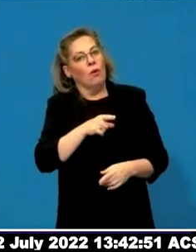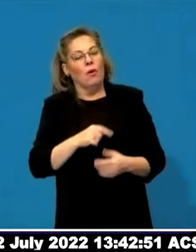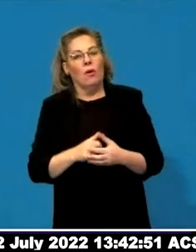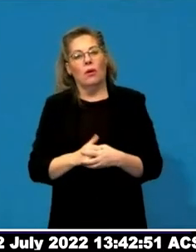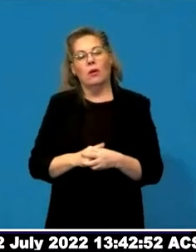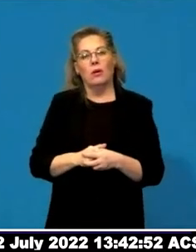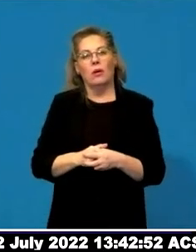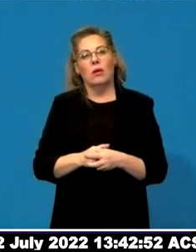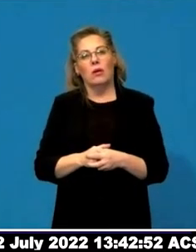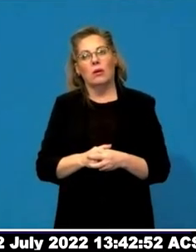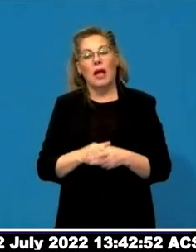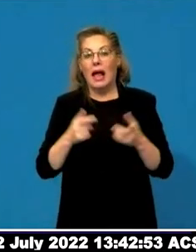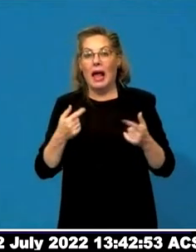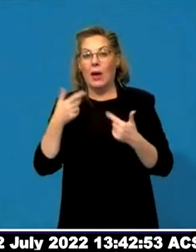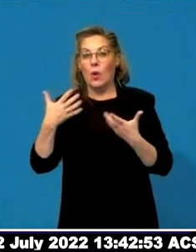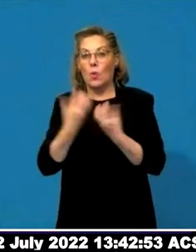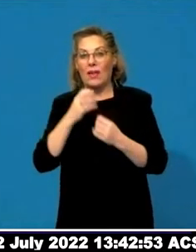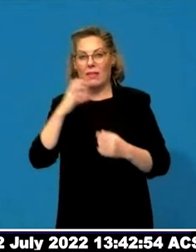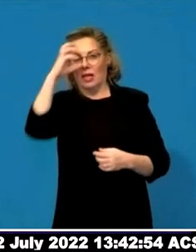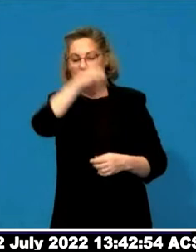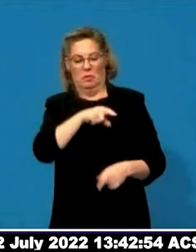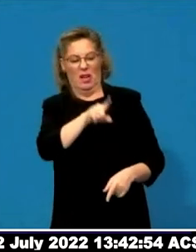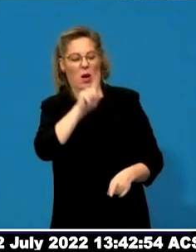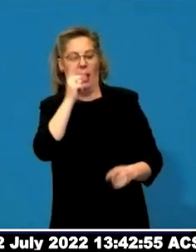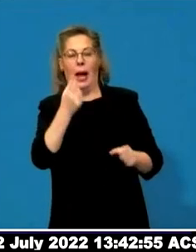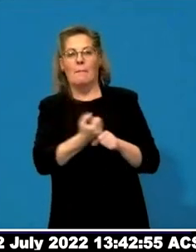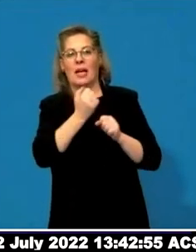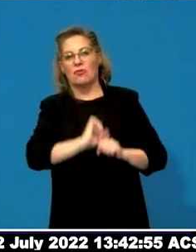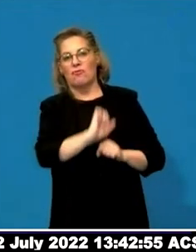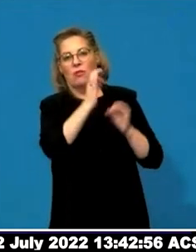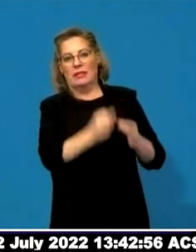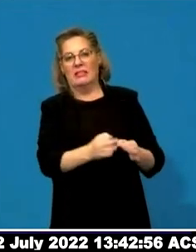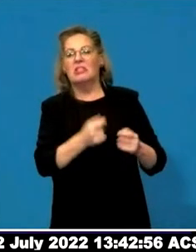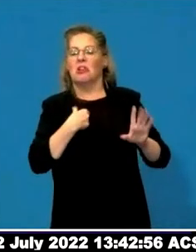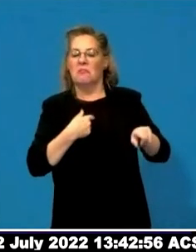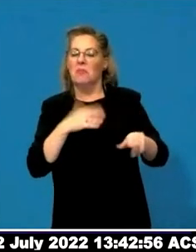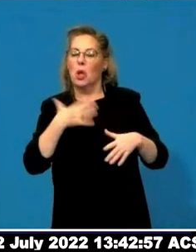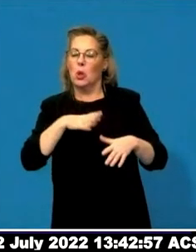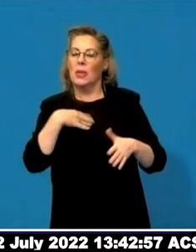she doesn't have the capacity herself to make decisions and that she needs help with those decisions.